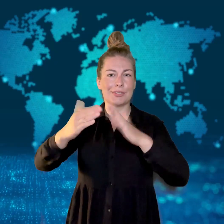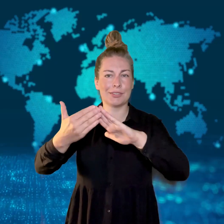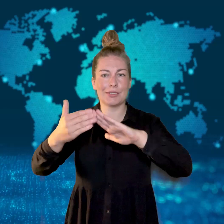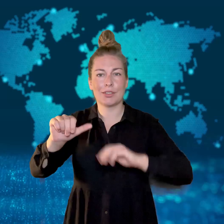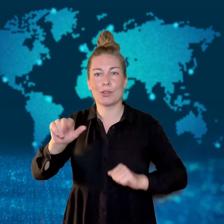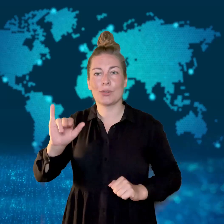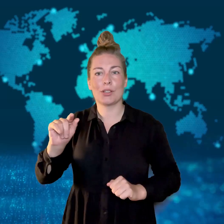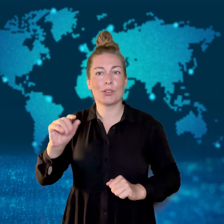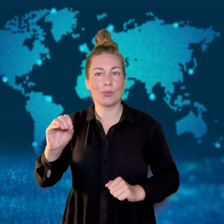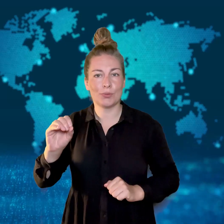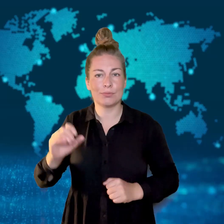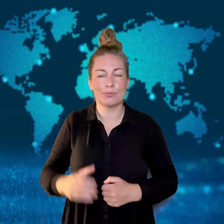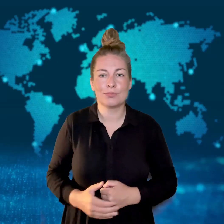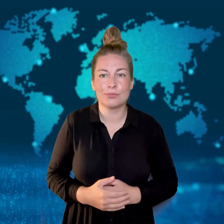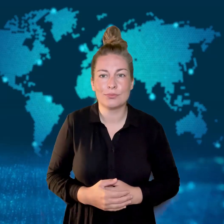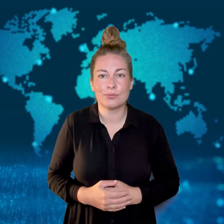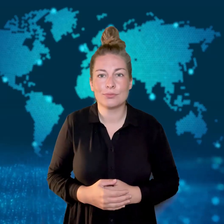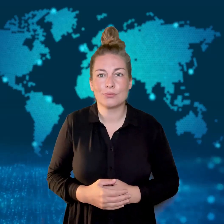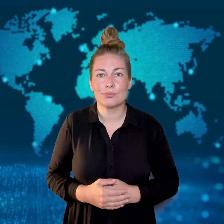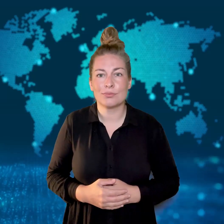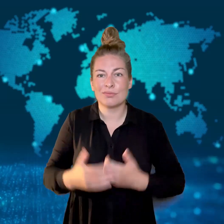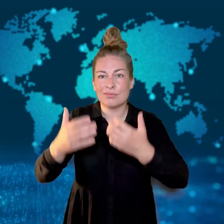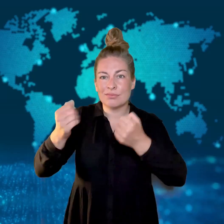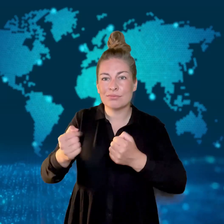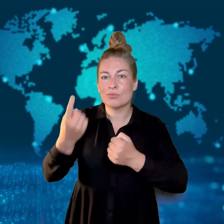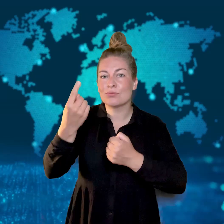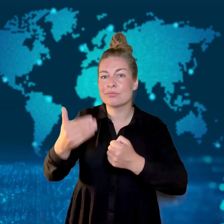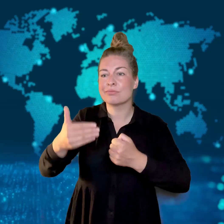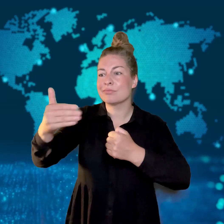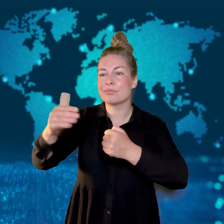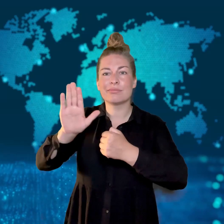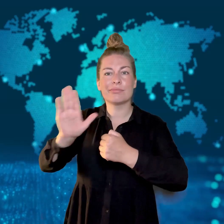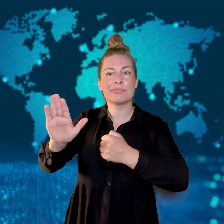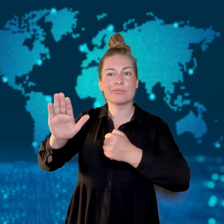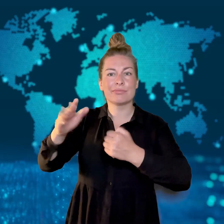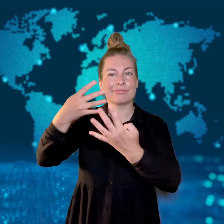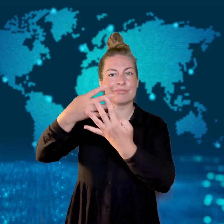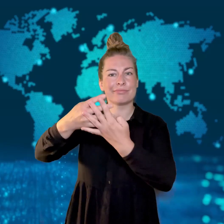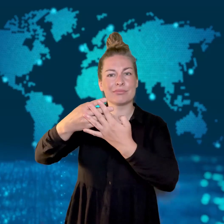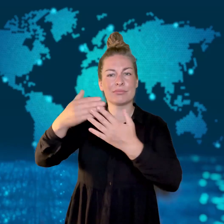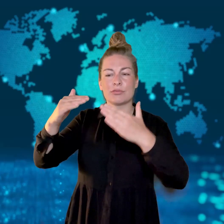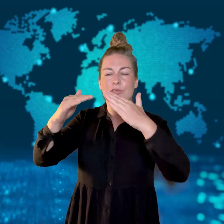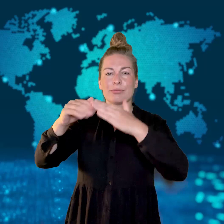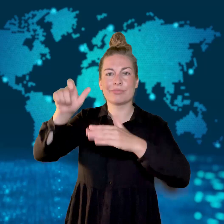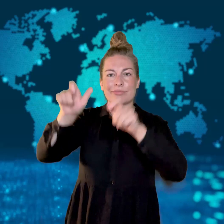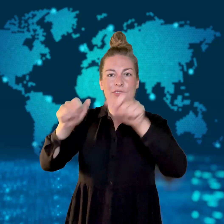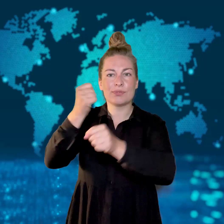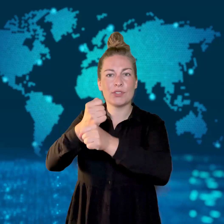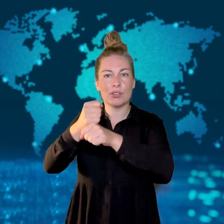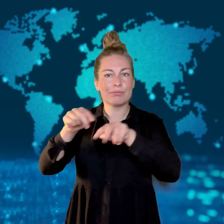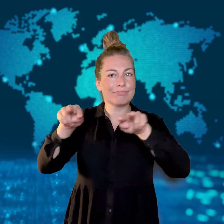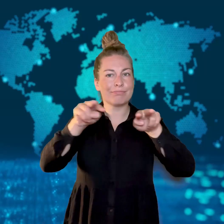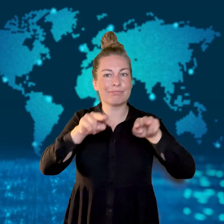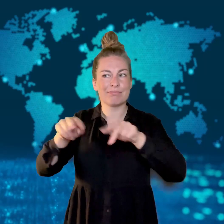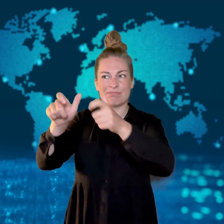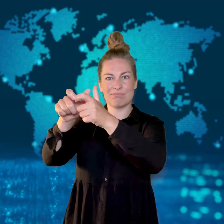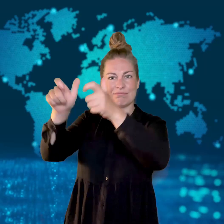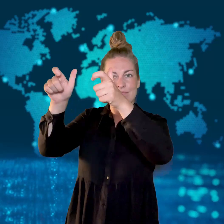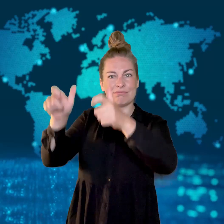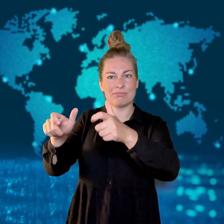the country's prison service, called SNAI.